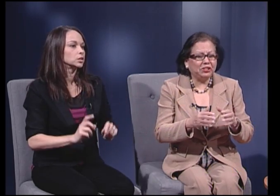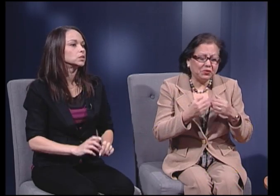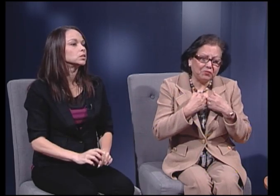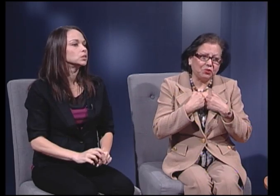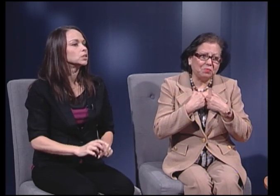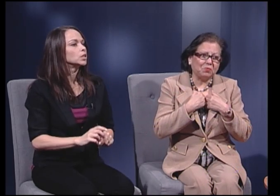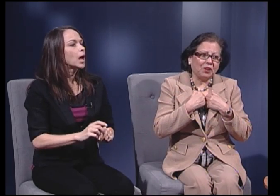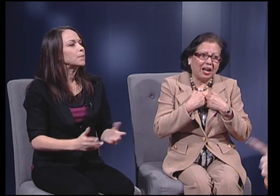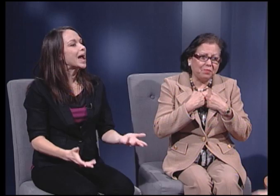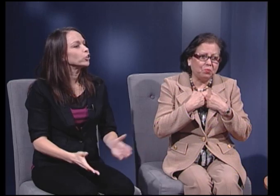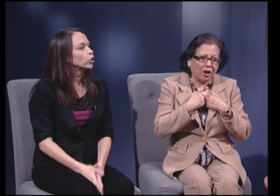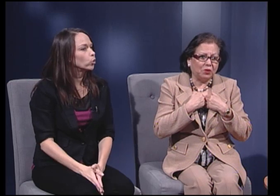And you have to remember... But how do you know?